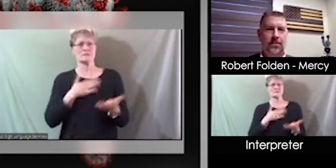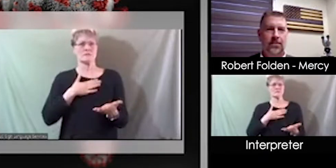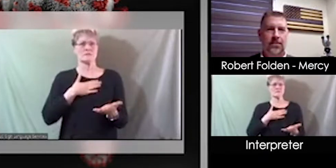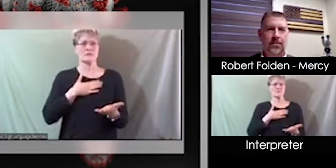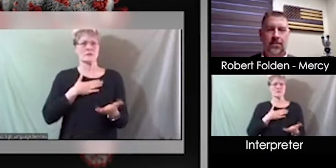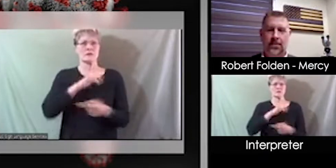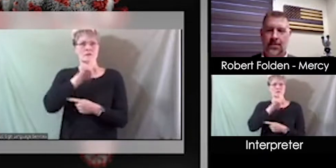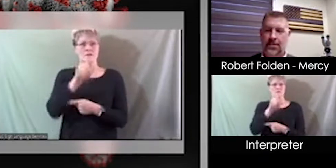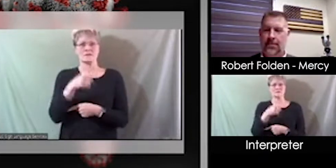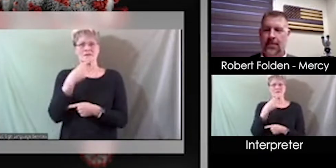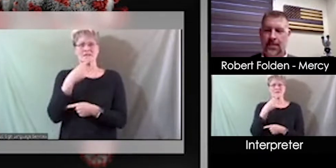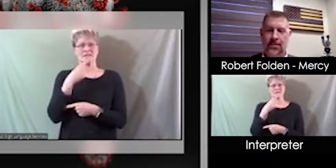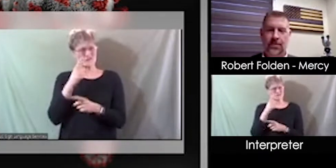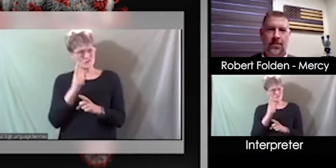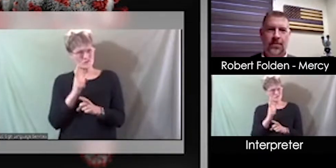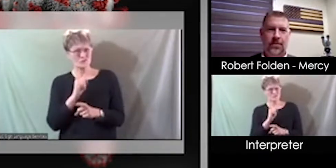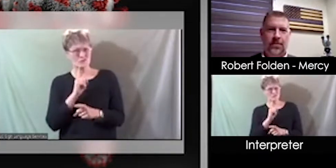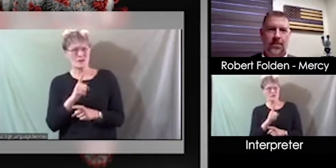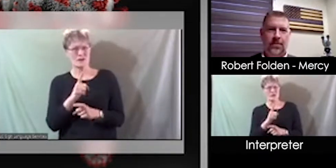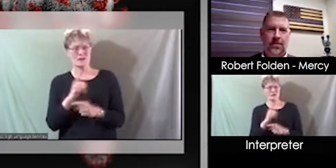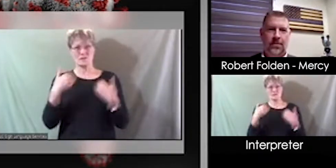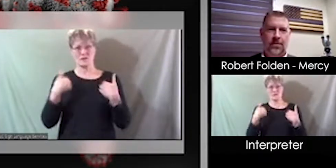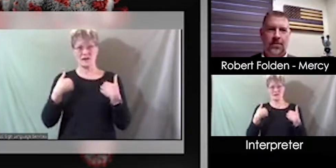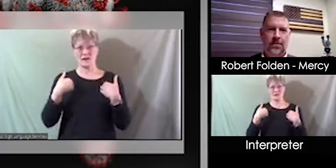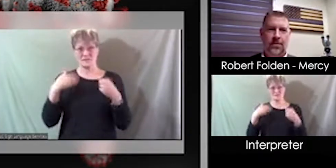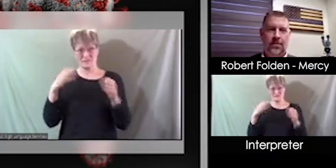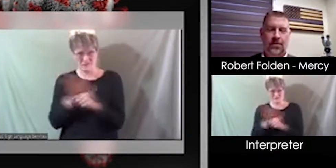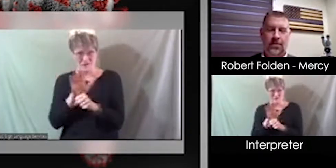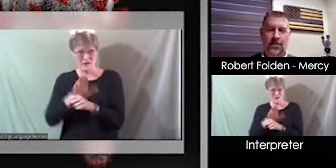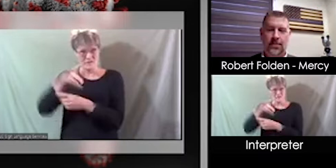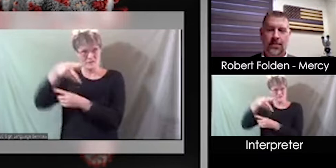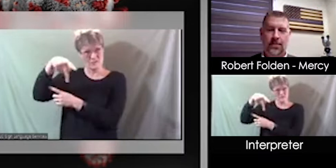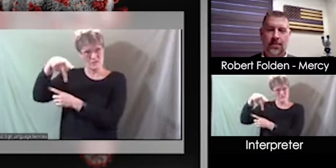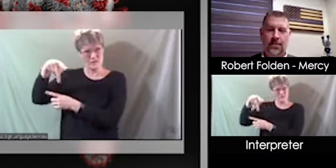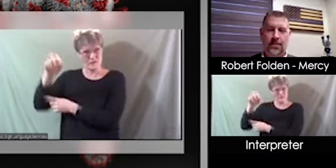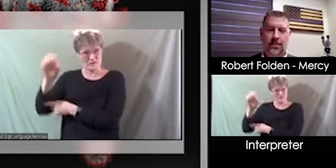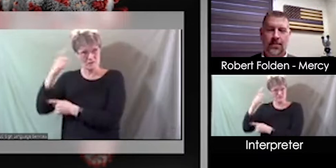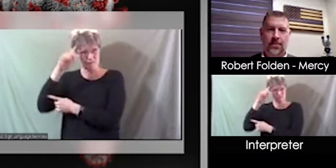for all staff and if there are shortages what measures are in place to compensate